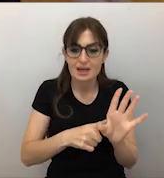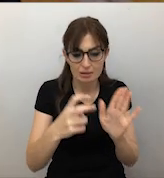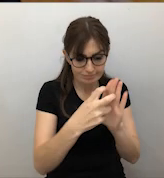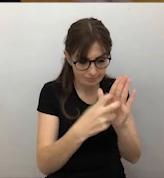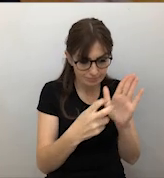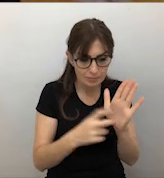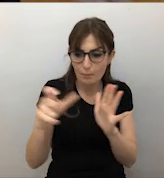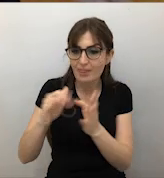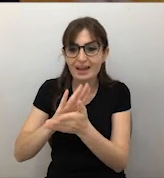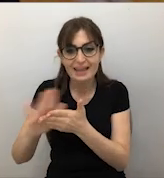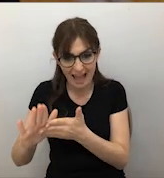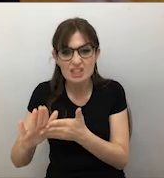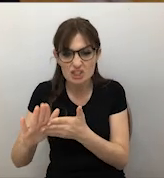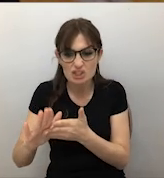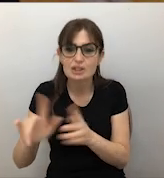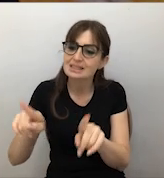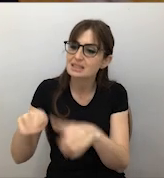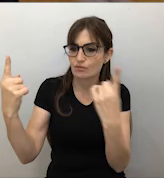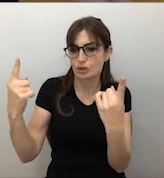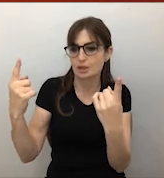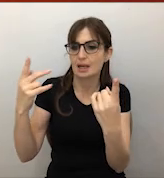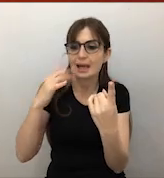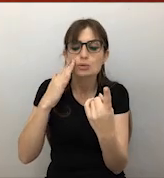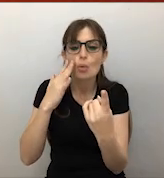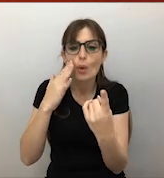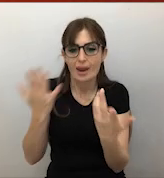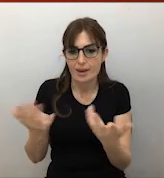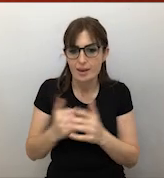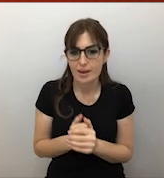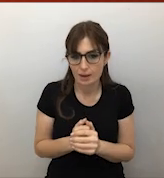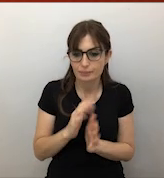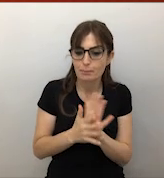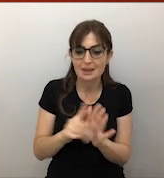but the cash flow statement is prepared on a cash basis. In other words, there's a timing difference